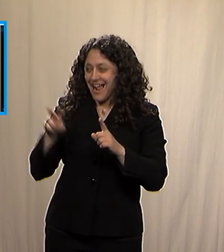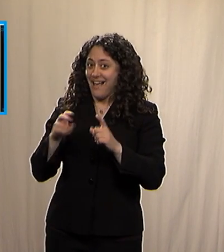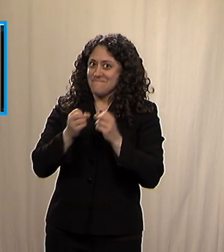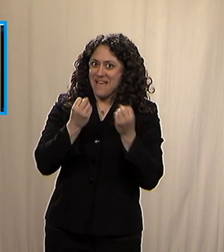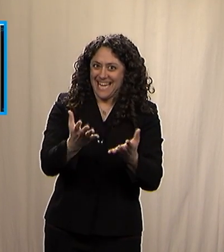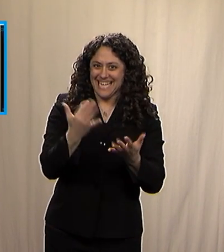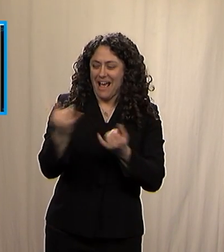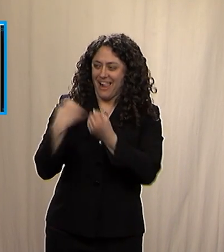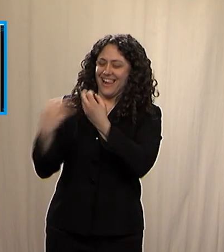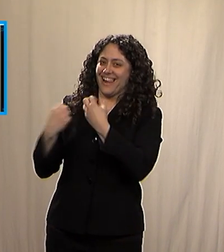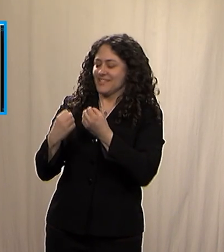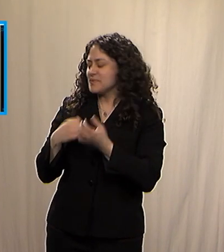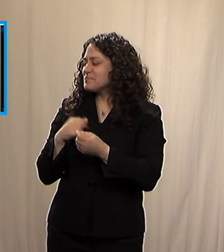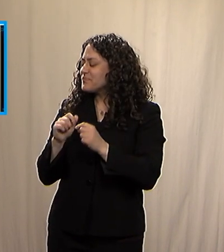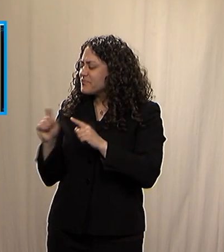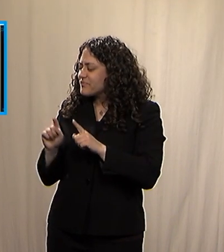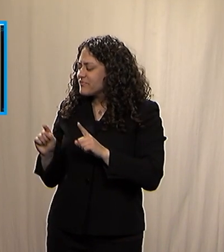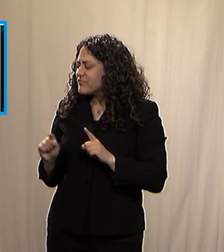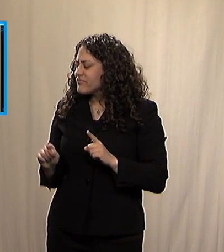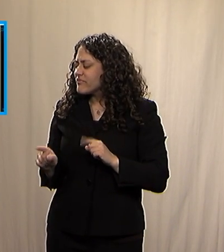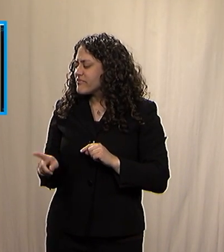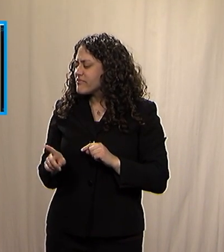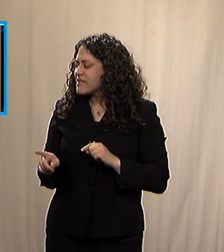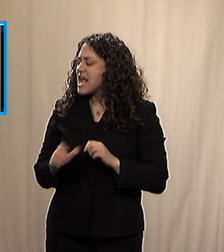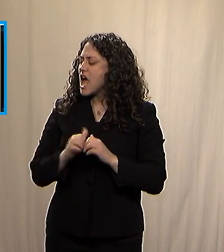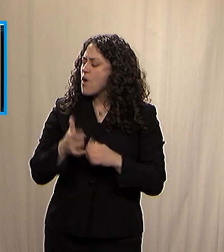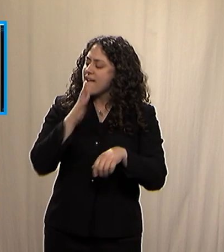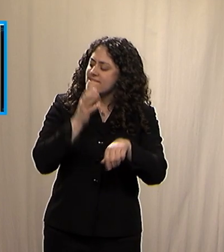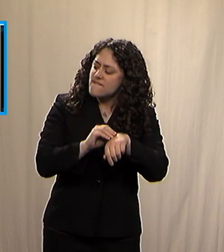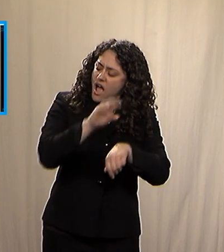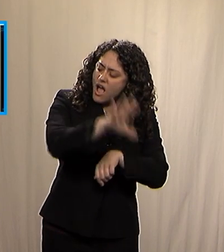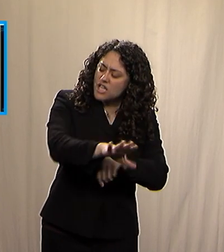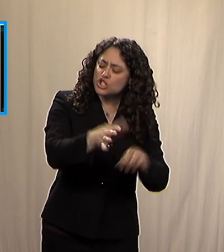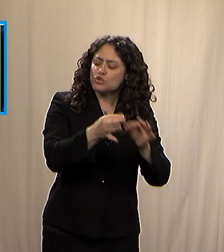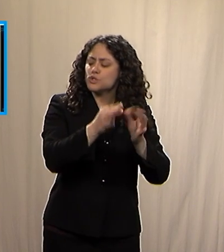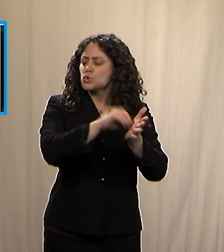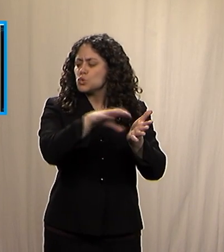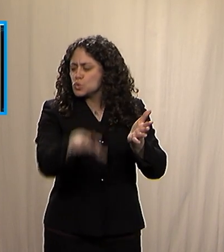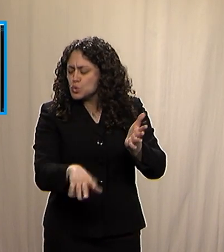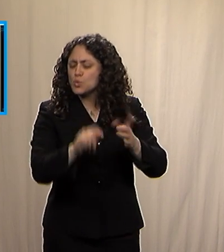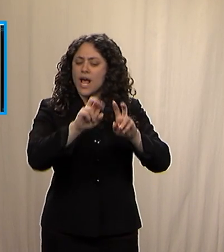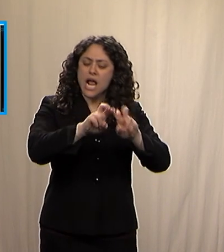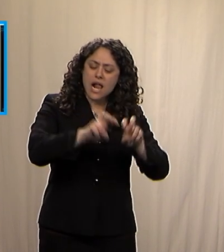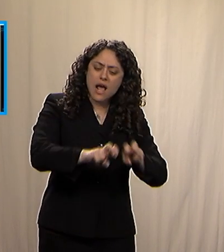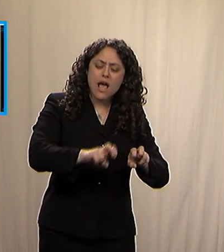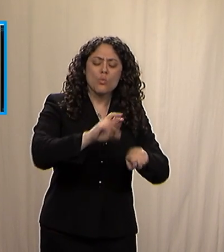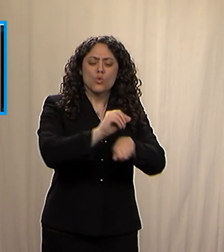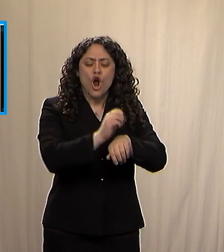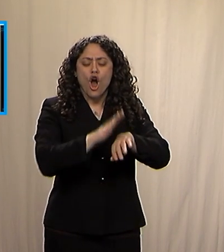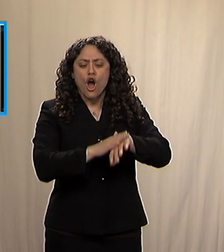an interpreting student to analyze and work on role space when this is so new